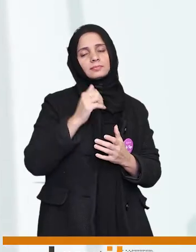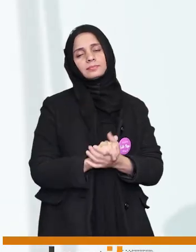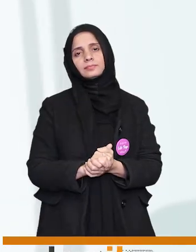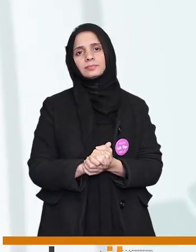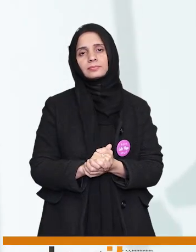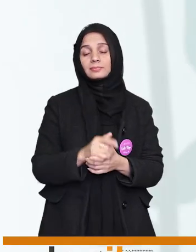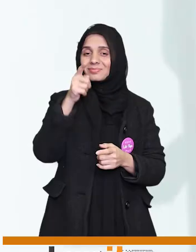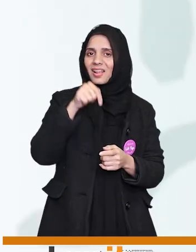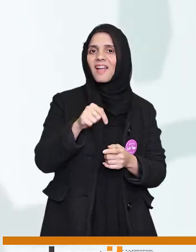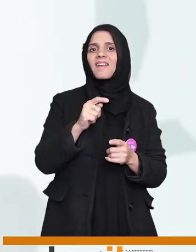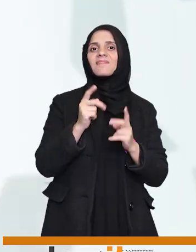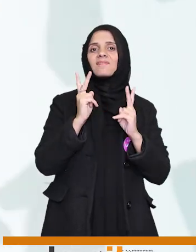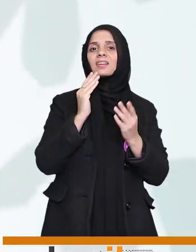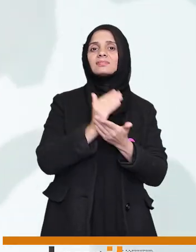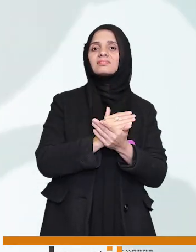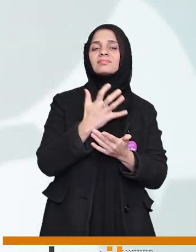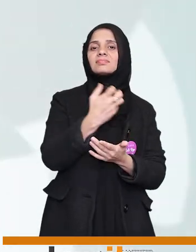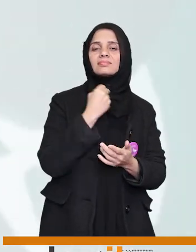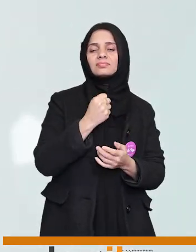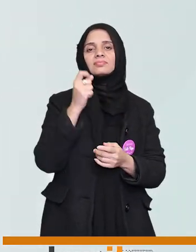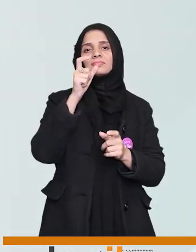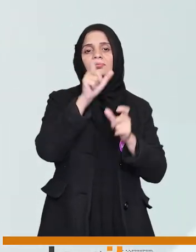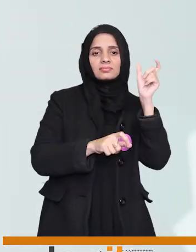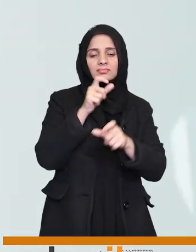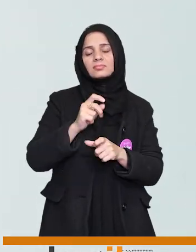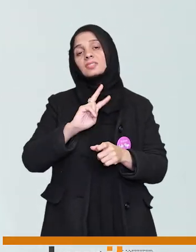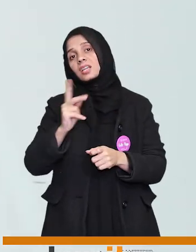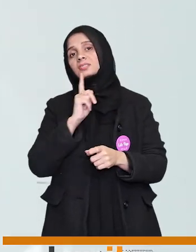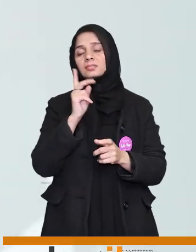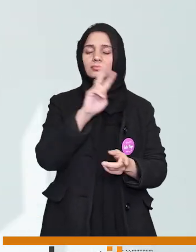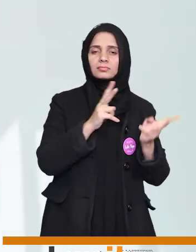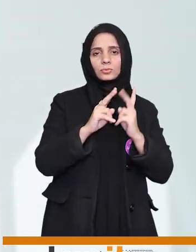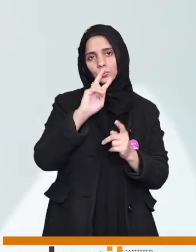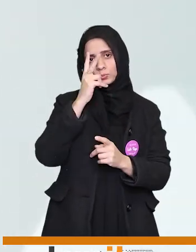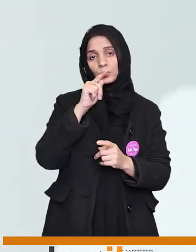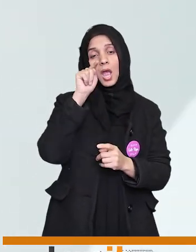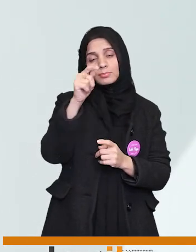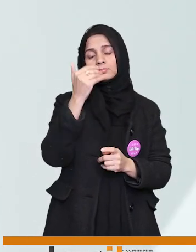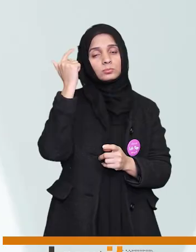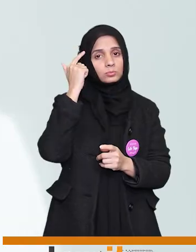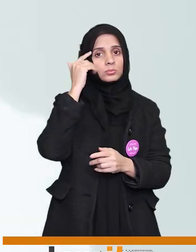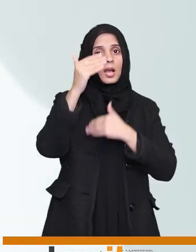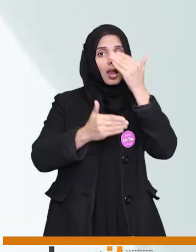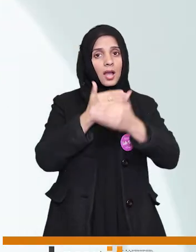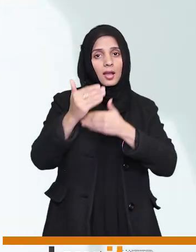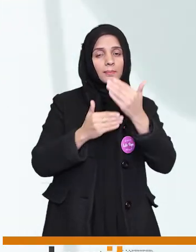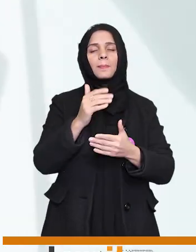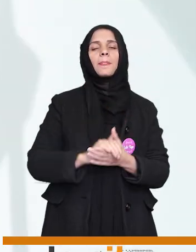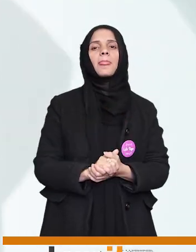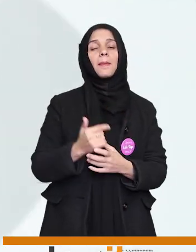about traditional vs non-traditional is for you to make. I have expressed my preferences.